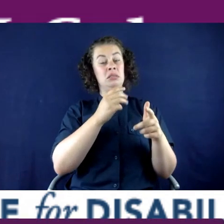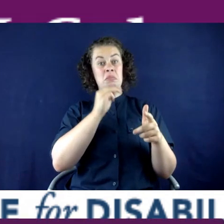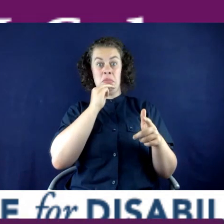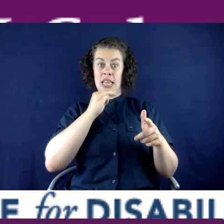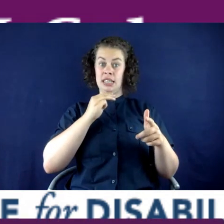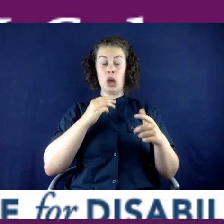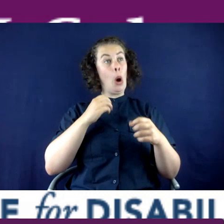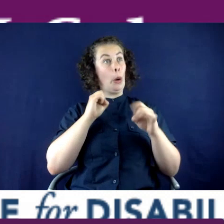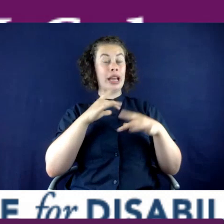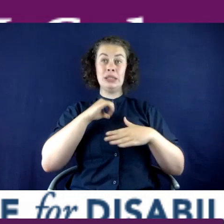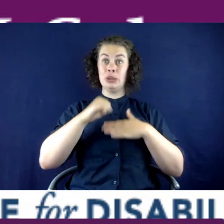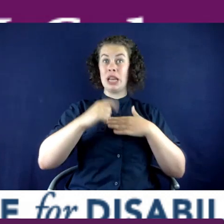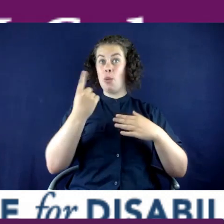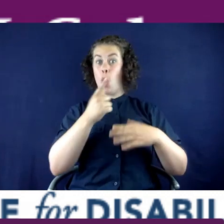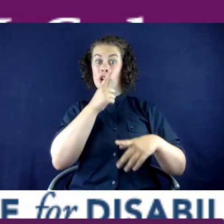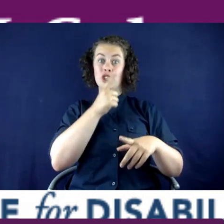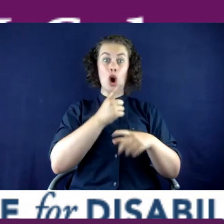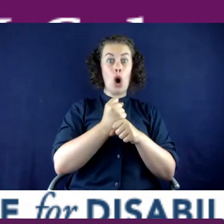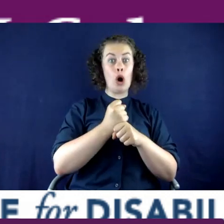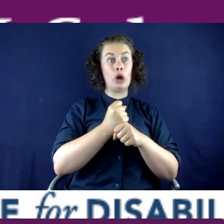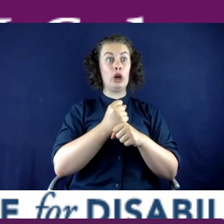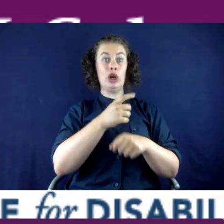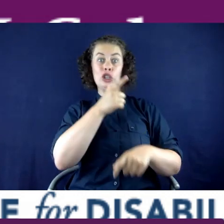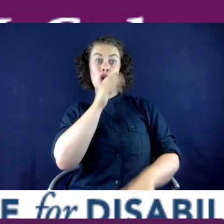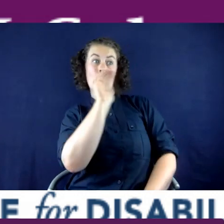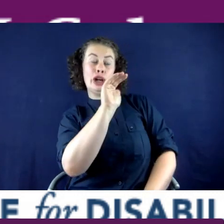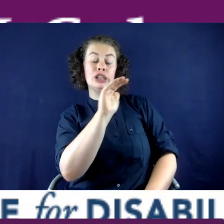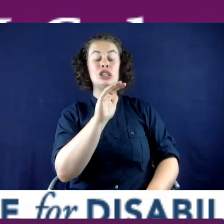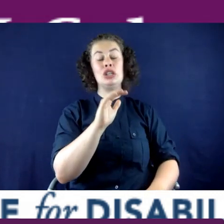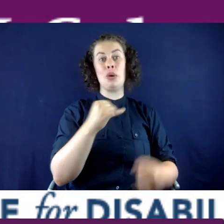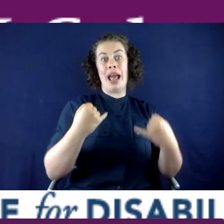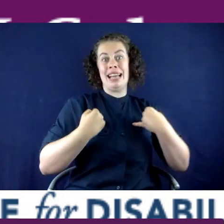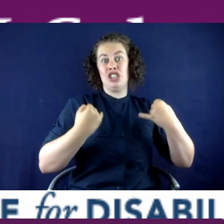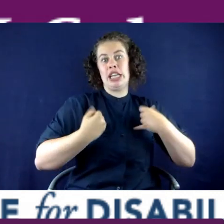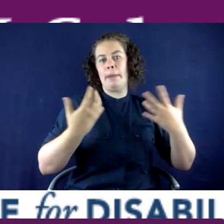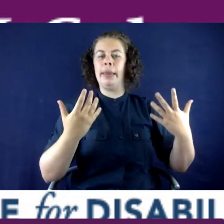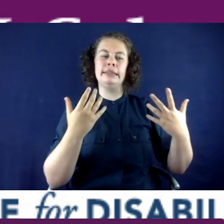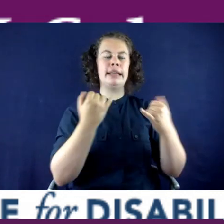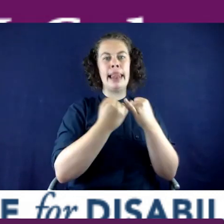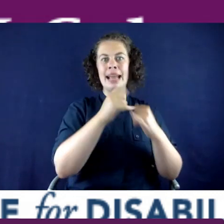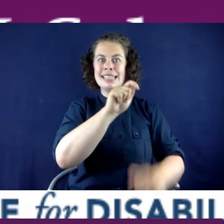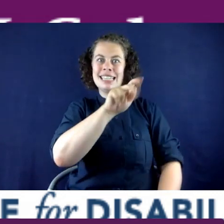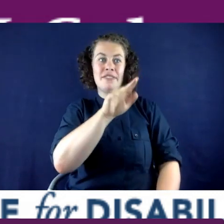platforms or online libraries and gaming platforms.